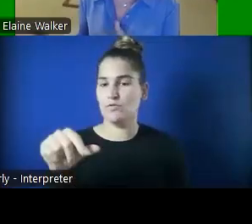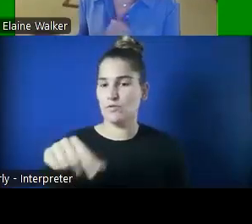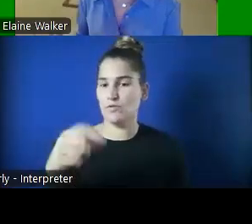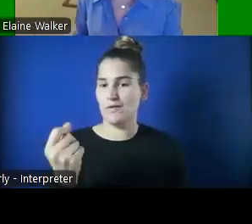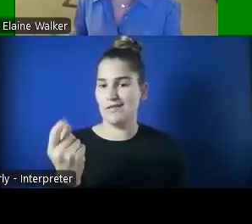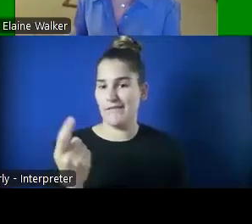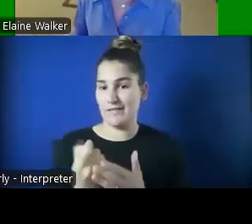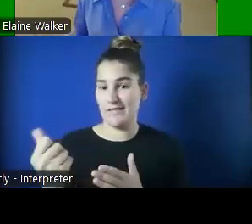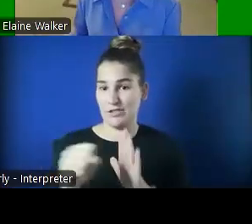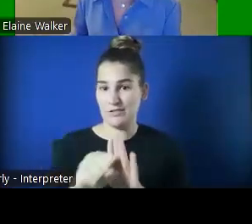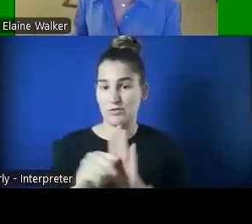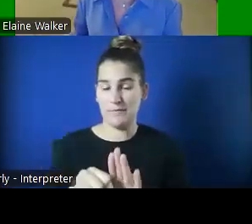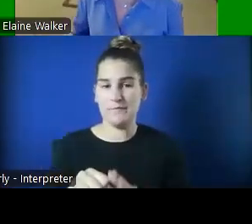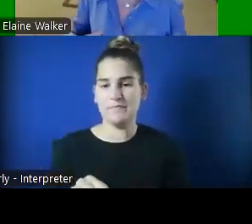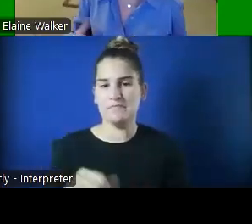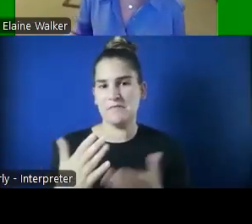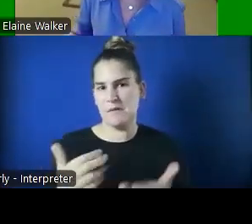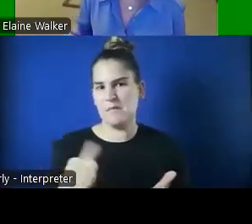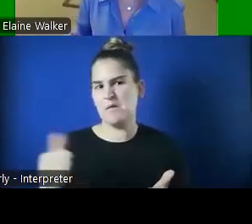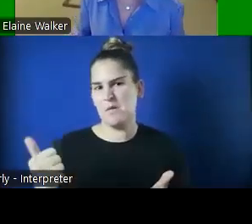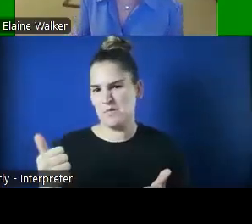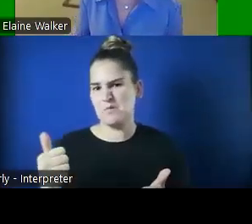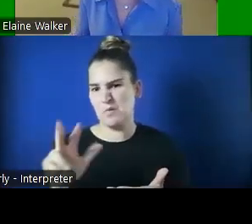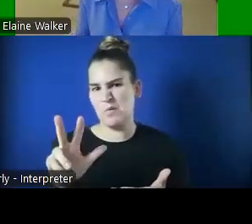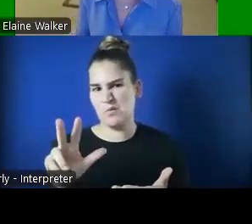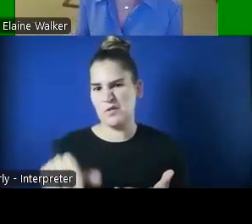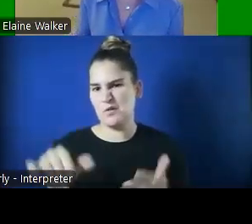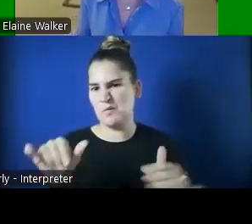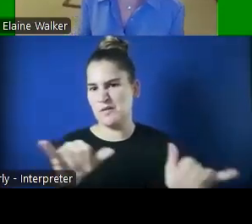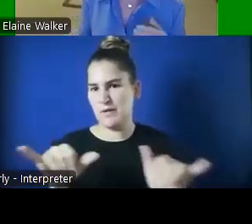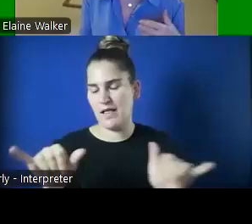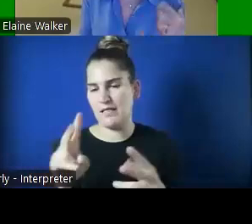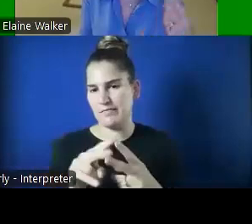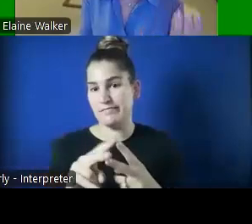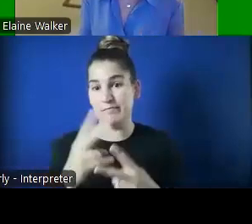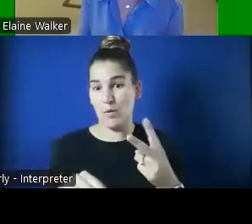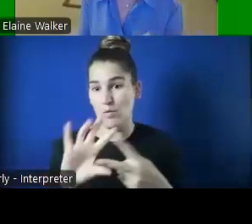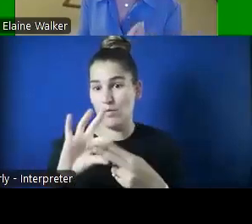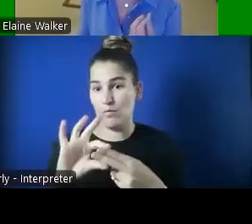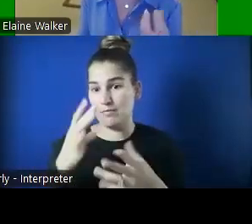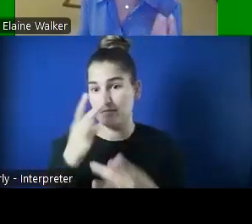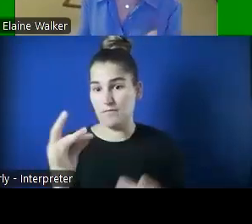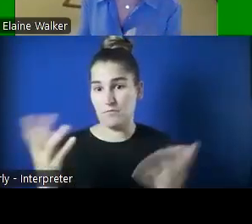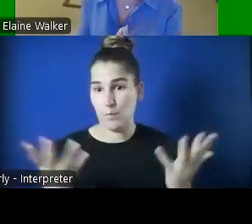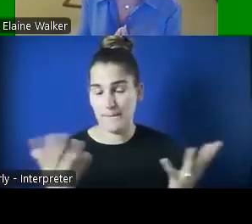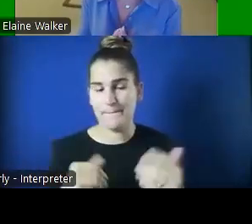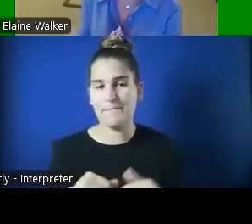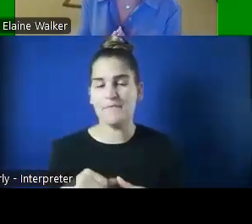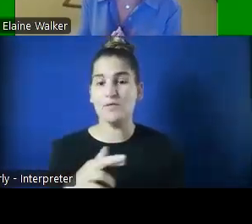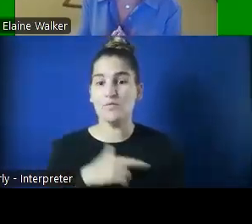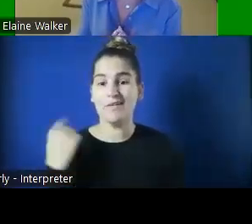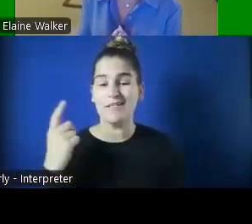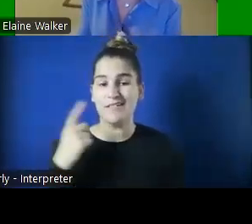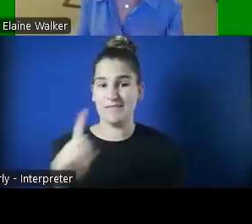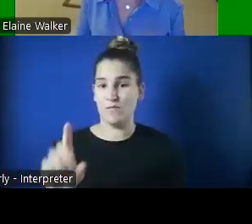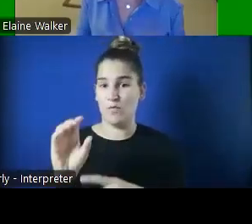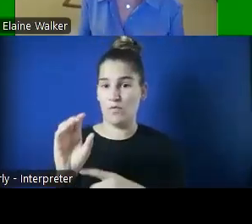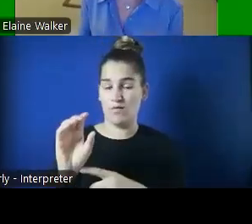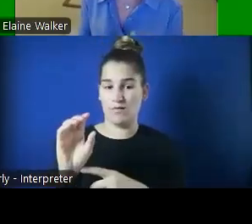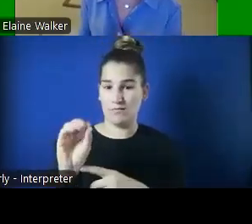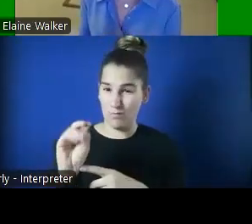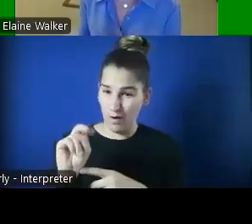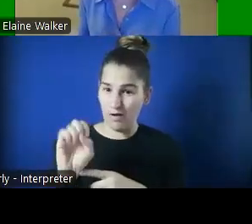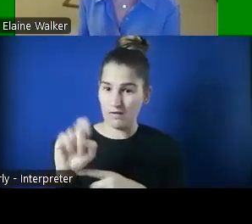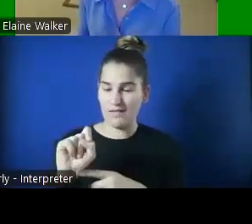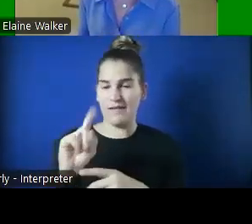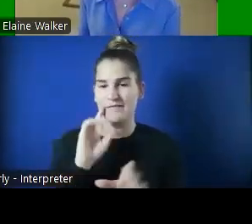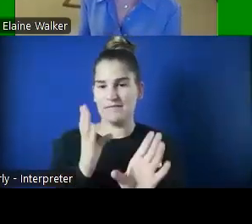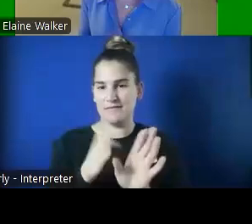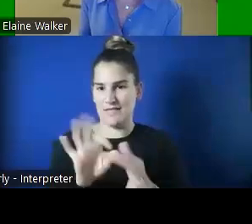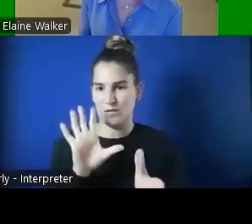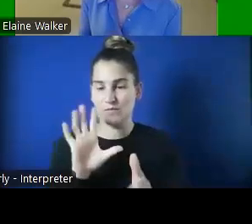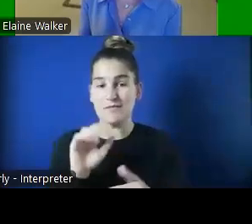and probably also 3Q is that risk for onset of psychosis increases with age the same way it